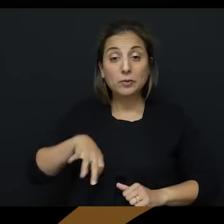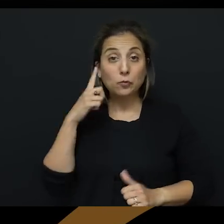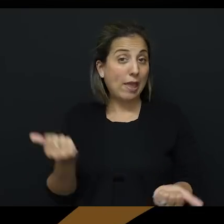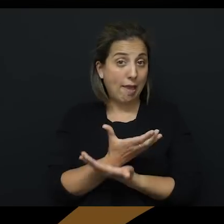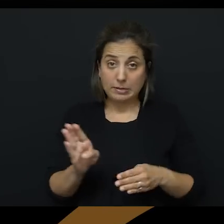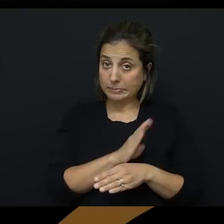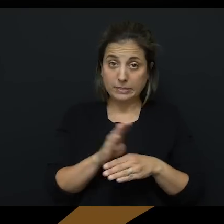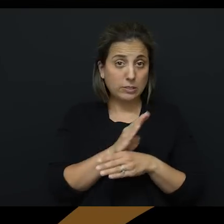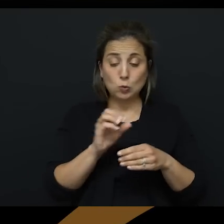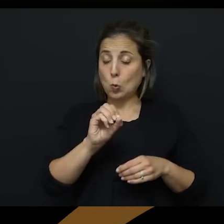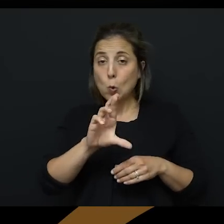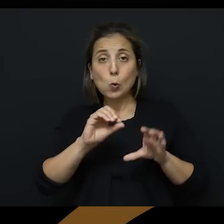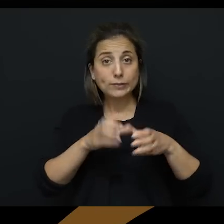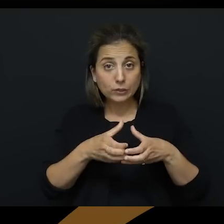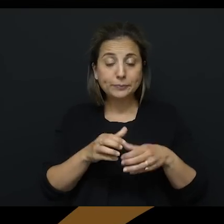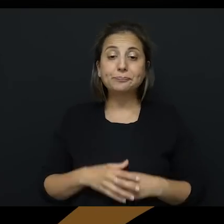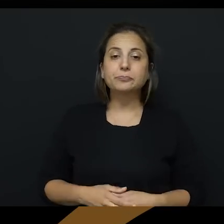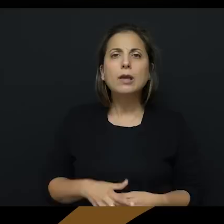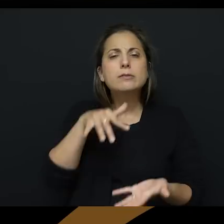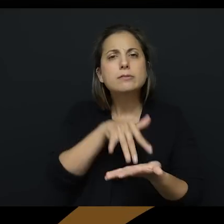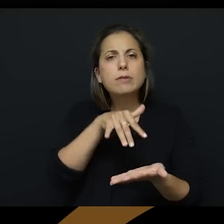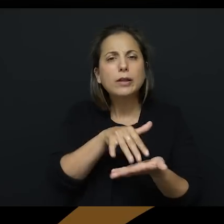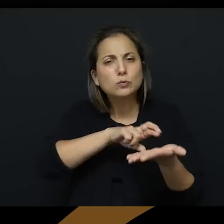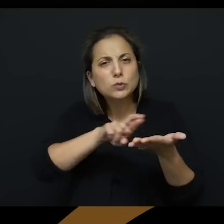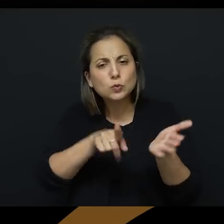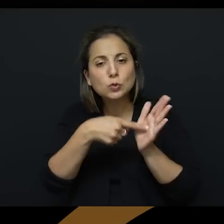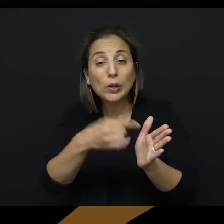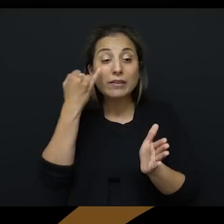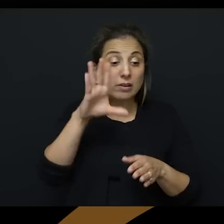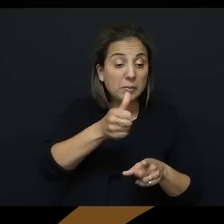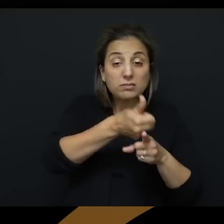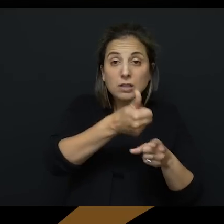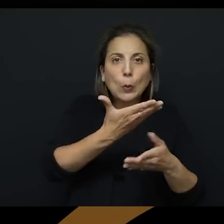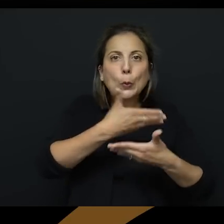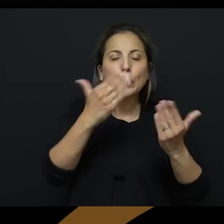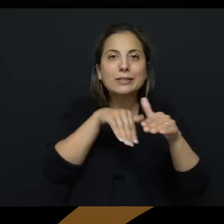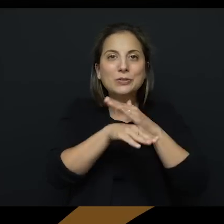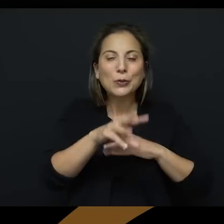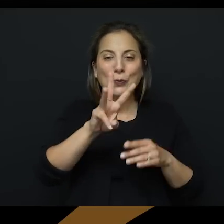as a competitive advantage for any organization. Studies have shown that companies without accessible websites